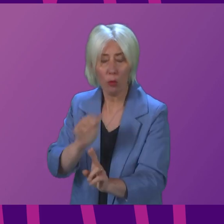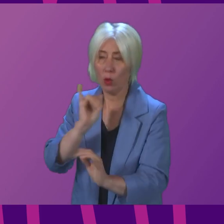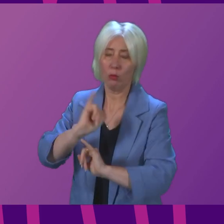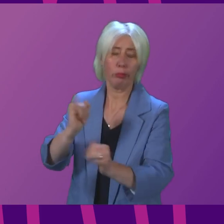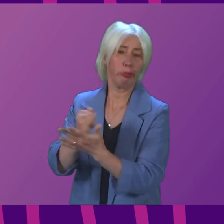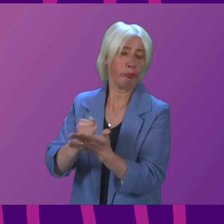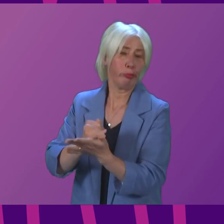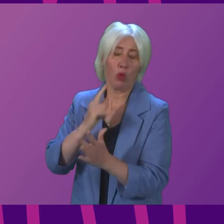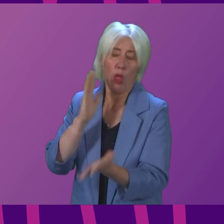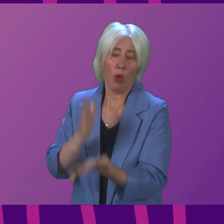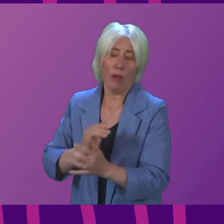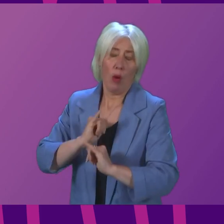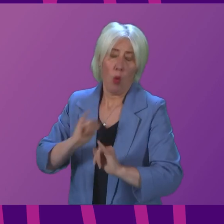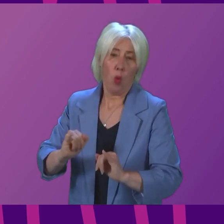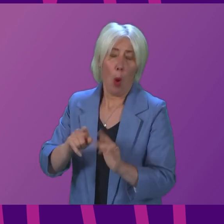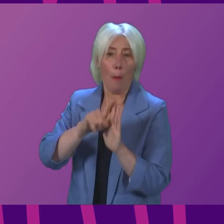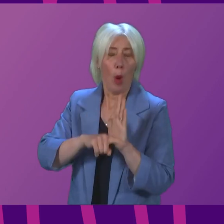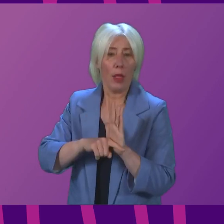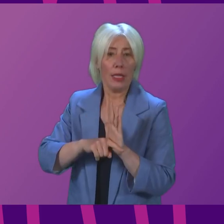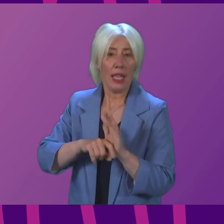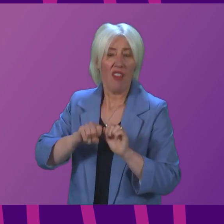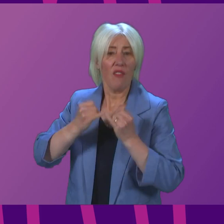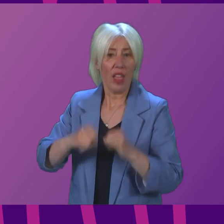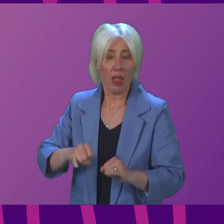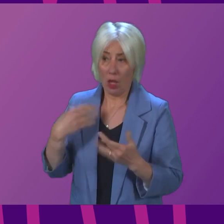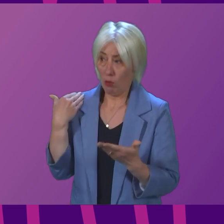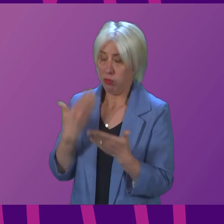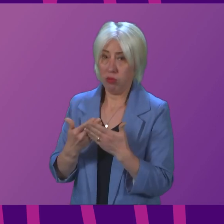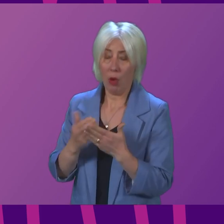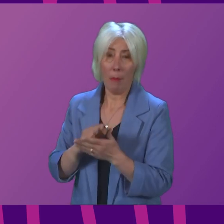“one of the most ... devastating policy failures in the modern era” that cost lives.